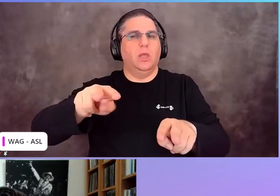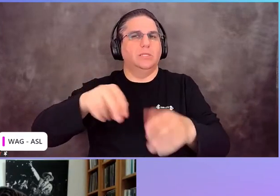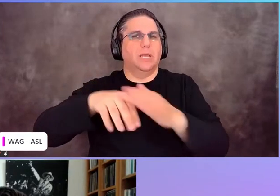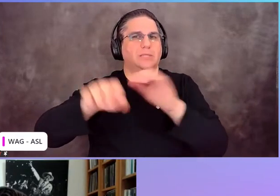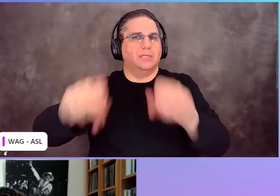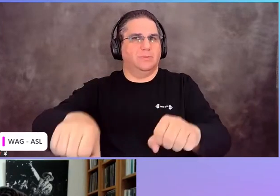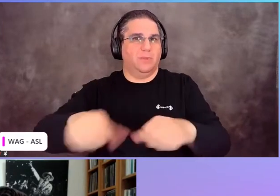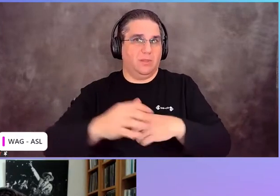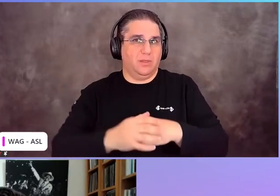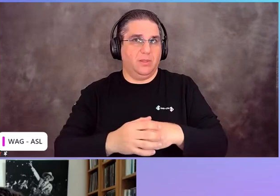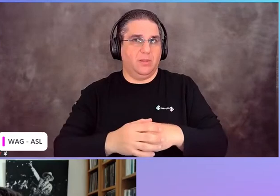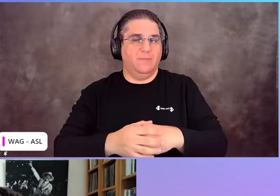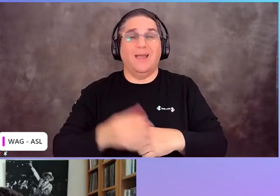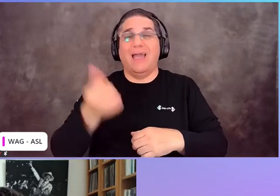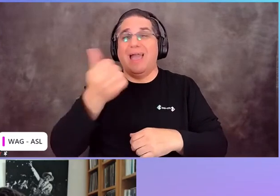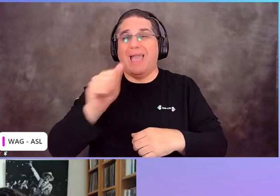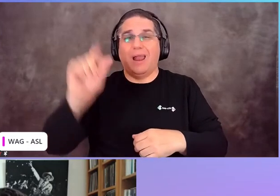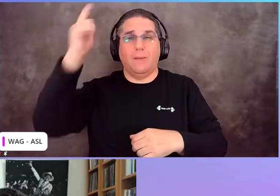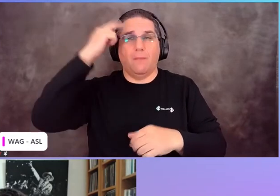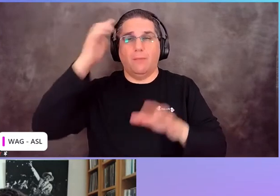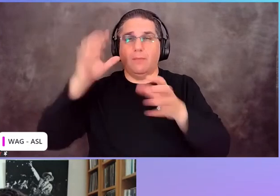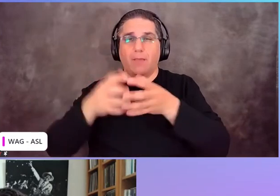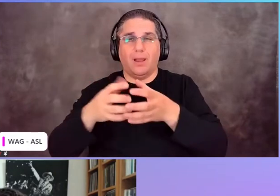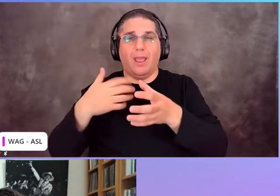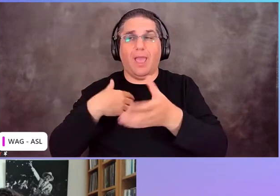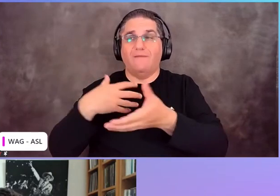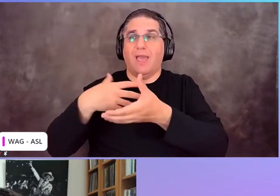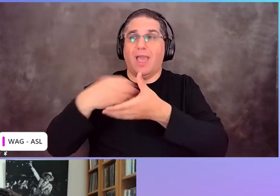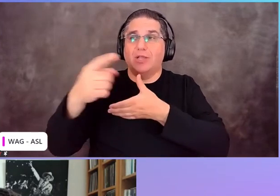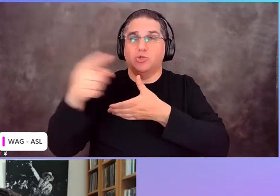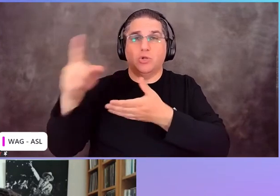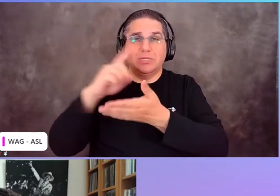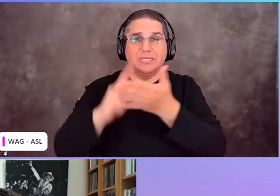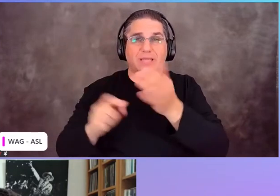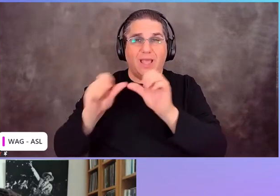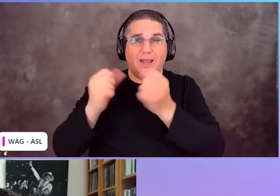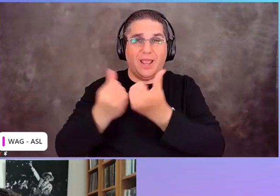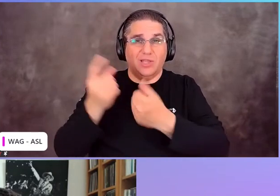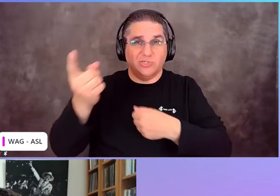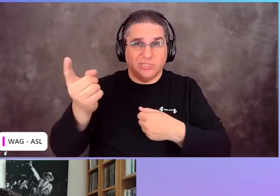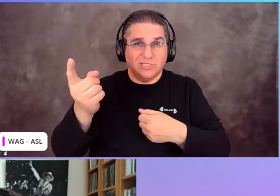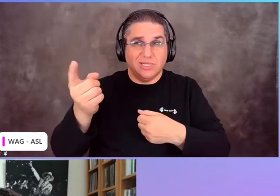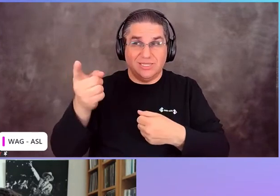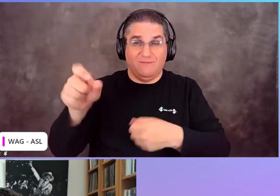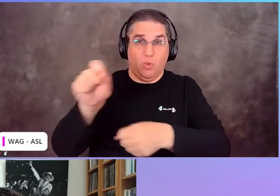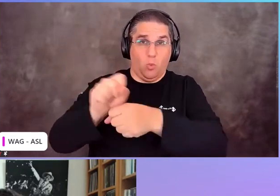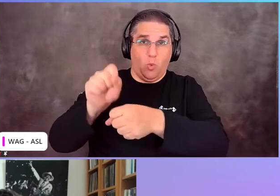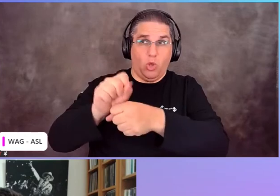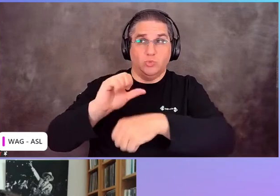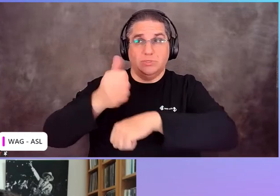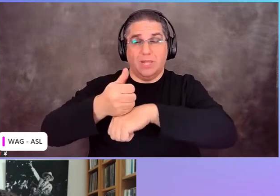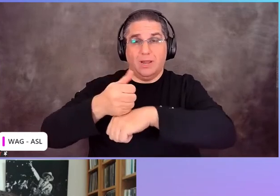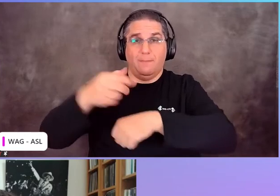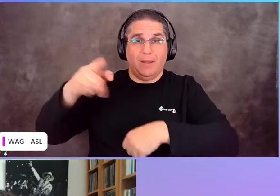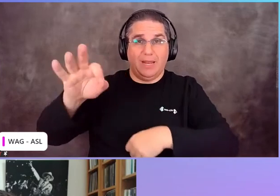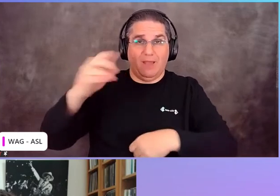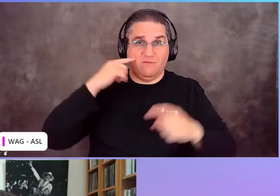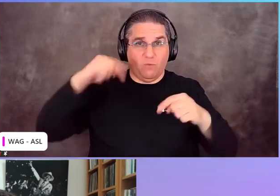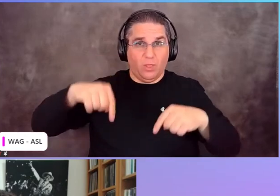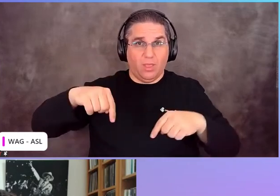accessible documents program in the agency. So more documents can be converted to PDF routinely. For every